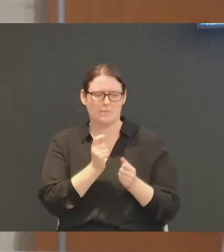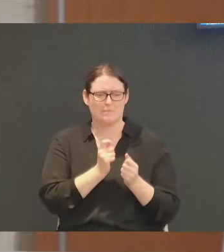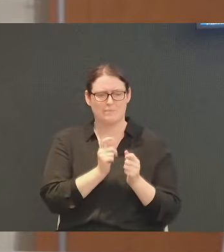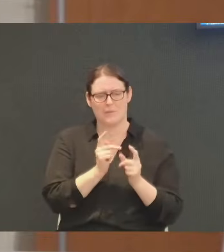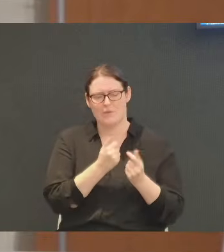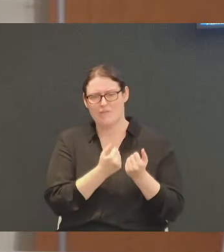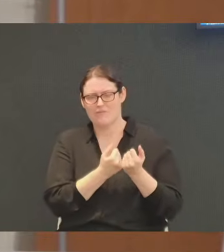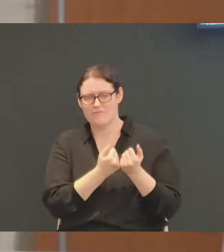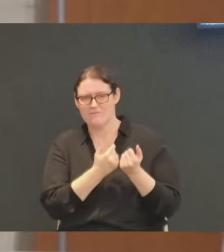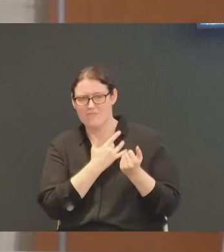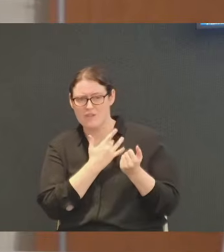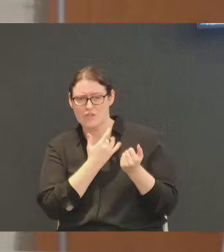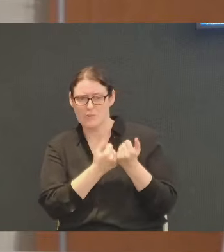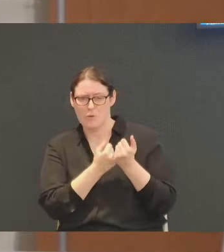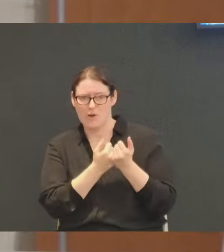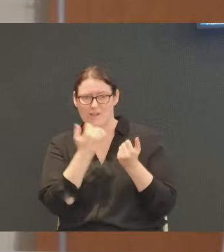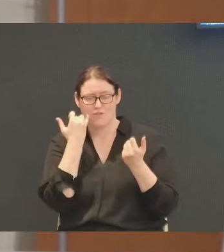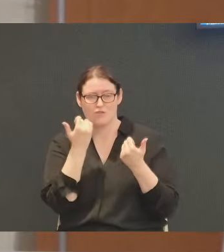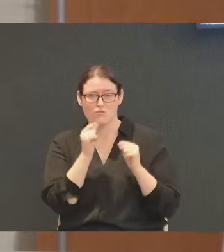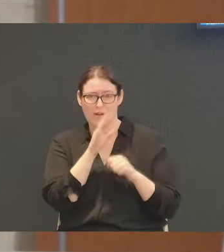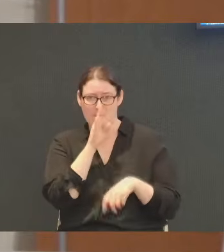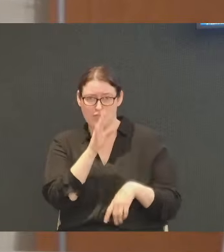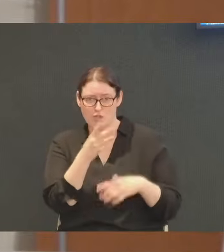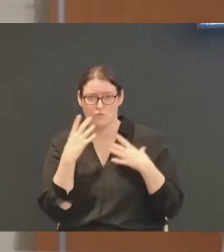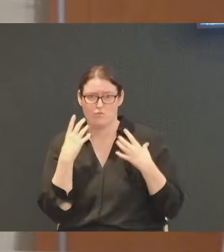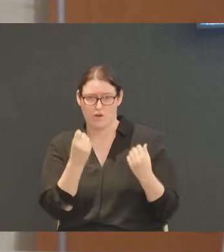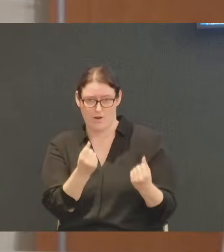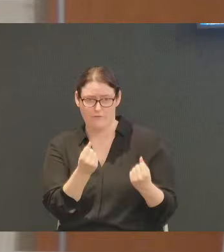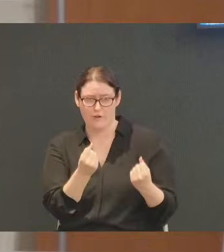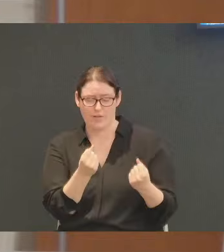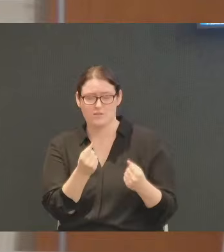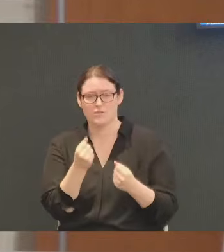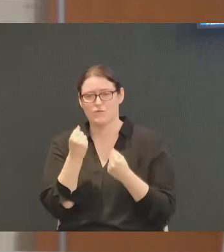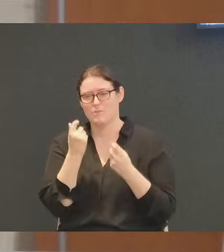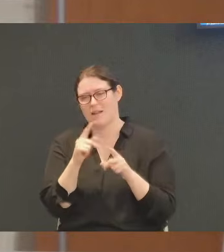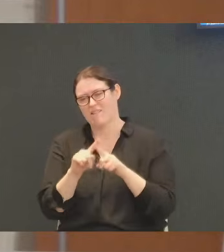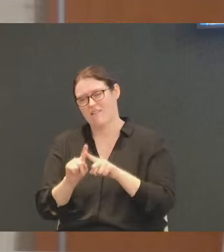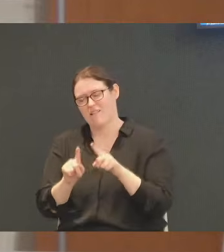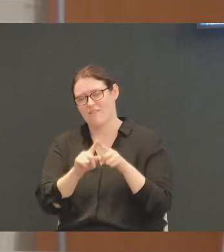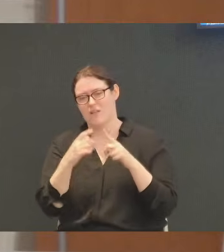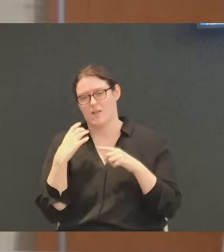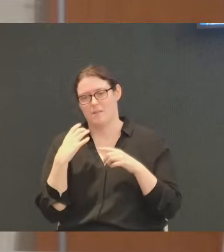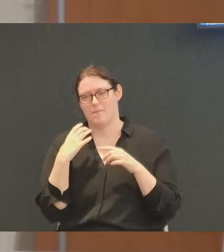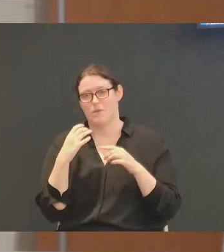they're in recovery throughout the many employers in Hamilton County. The Reds signed on to be a